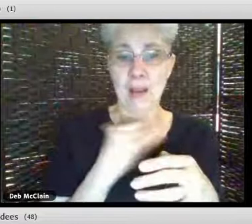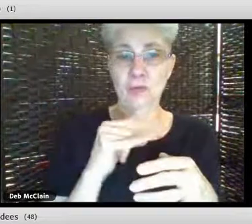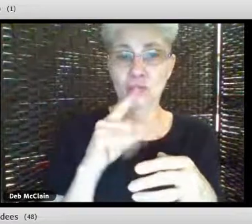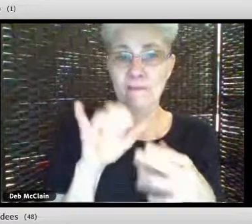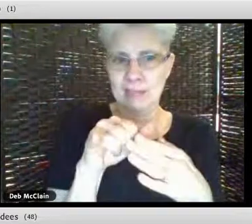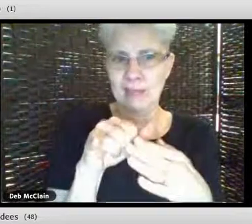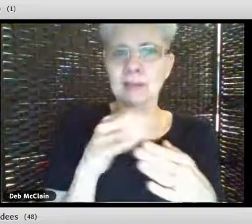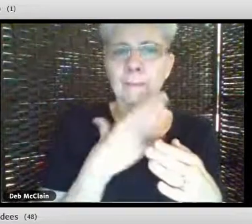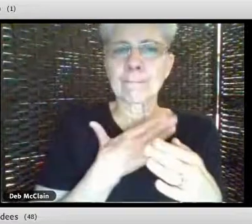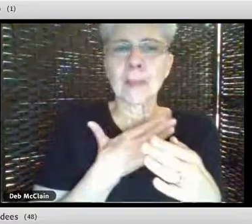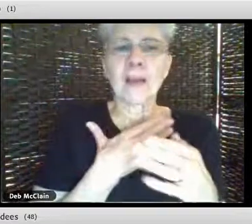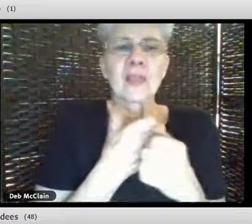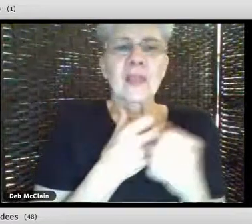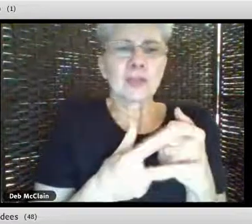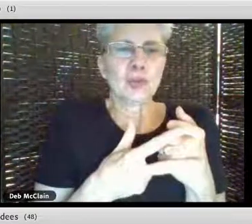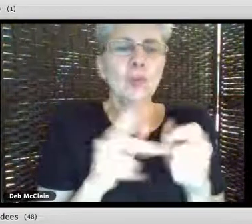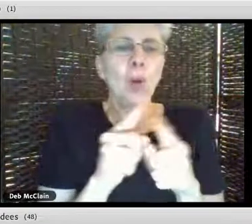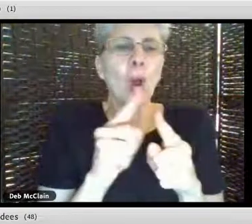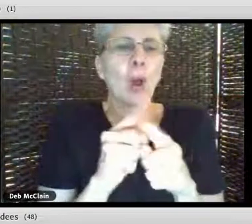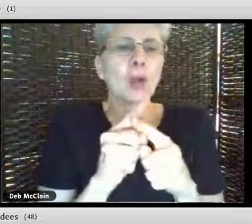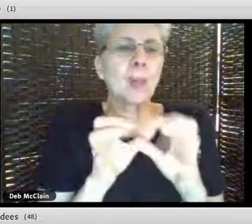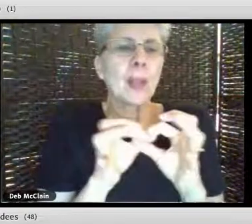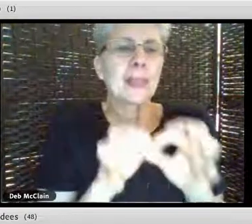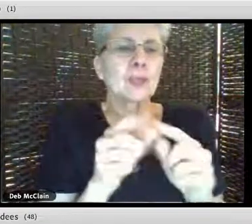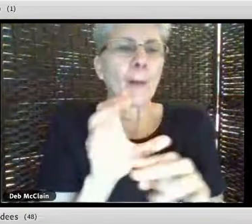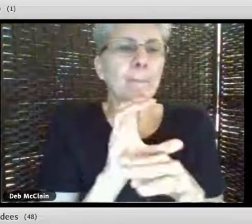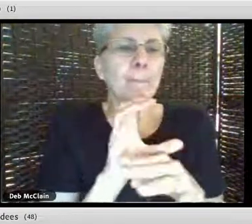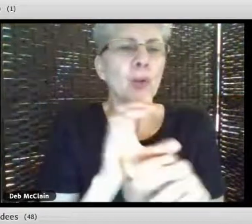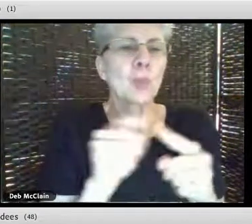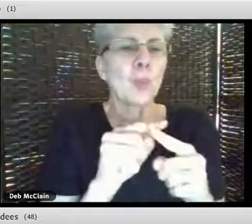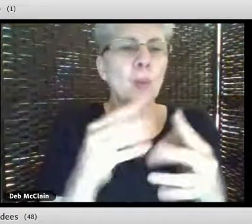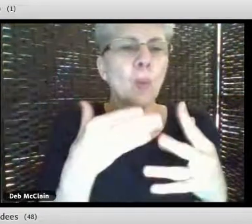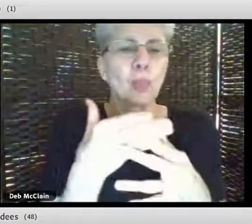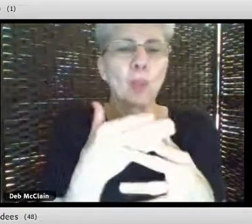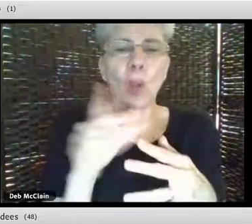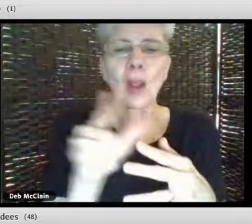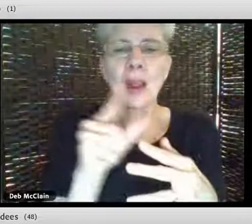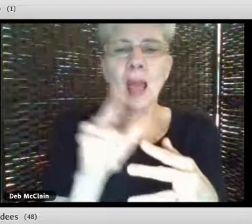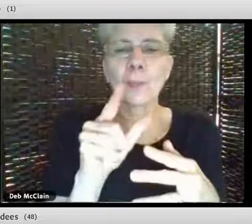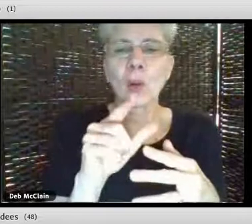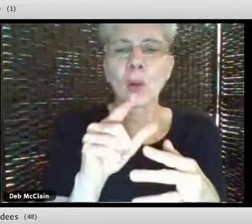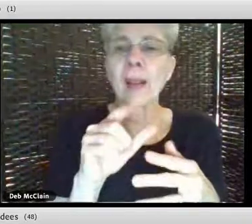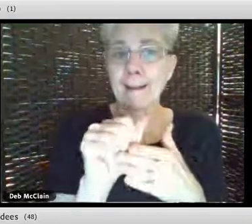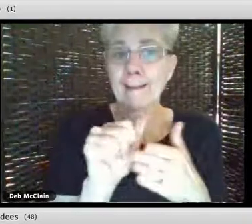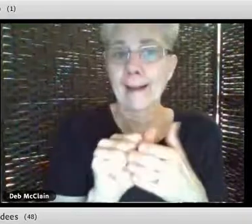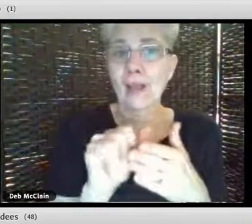You'll also see that there's a link here to computers, and when we went to the library nerd account,